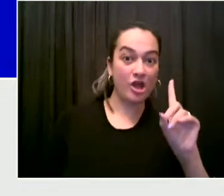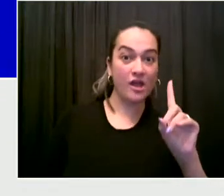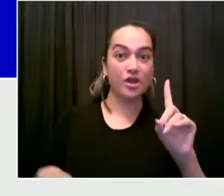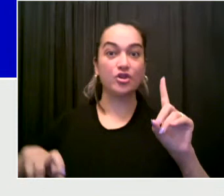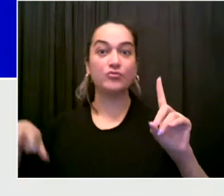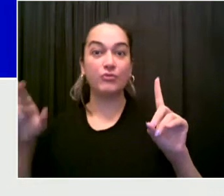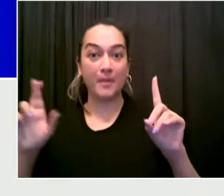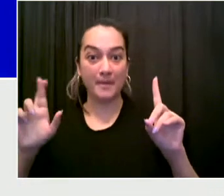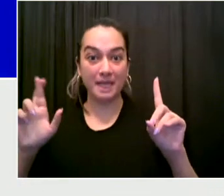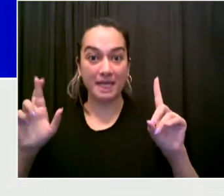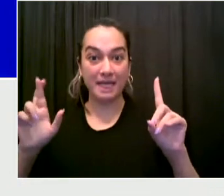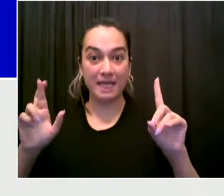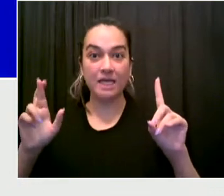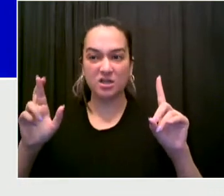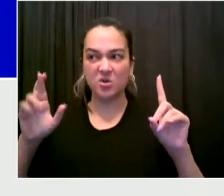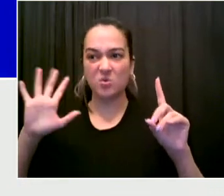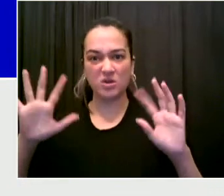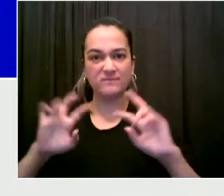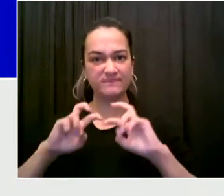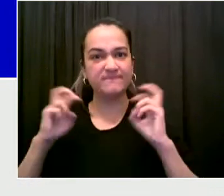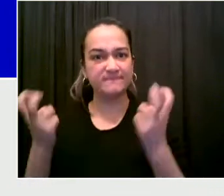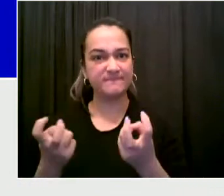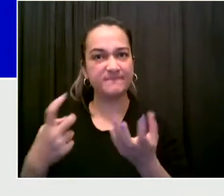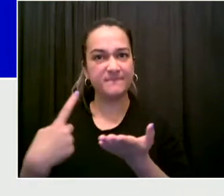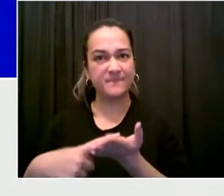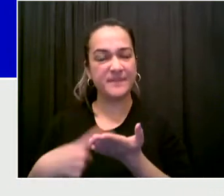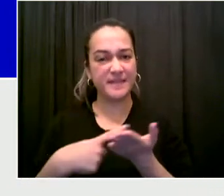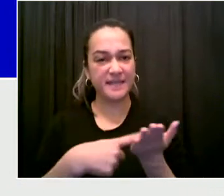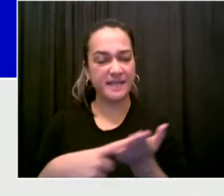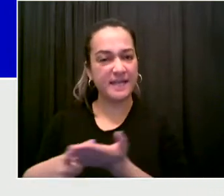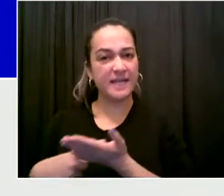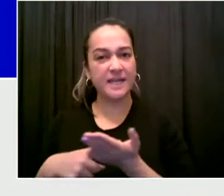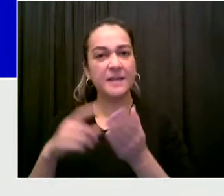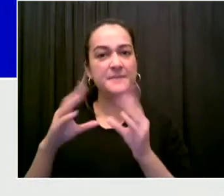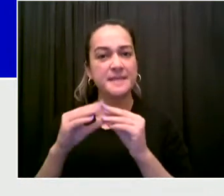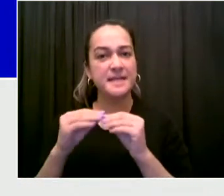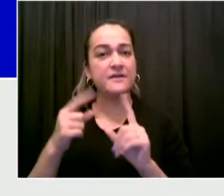THIS GATHERING S IBIRTPAISAN. IT'S UPSTATE AND